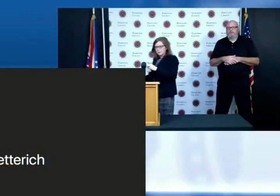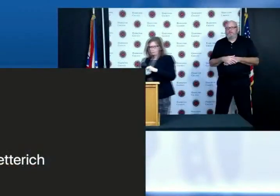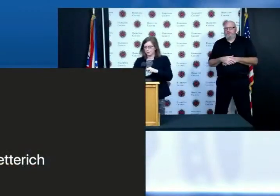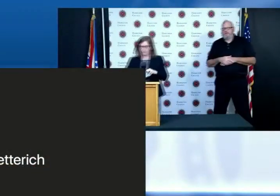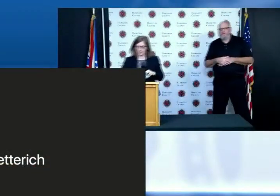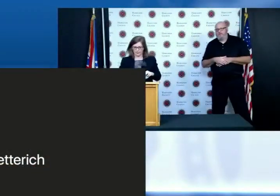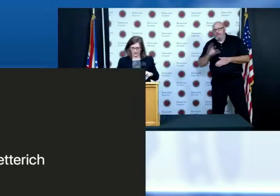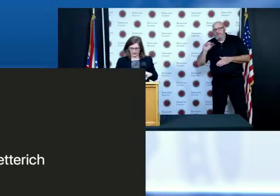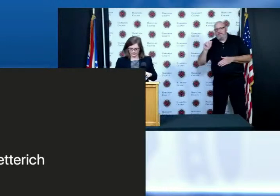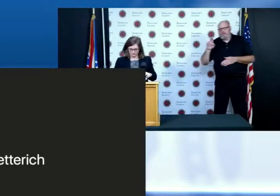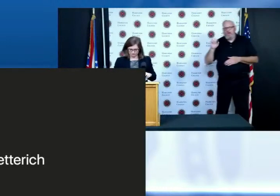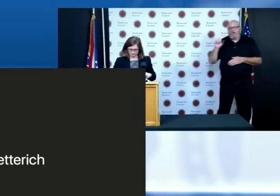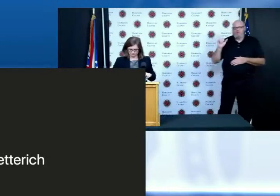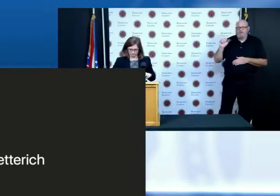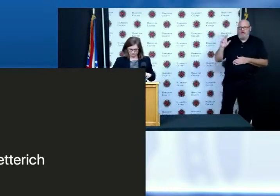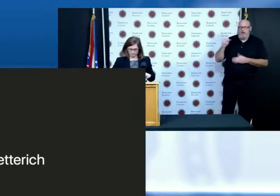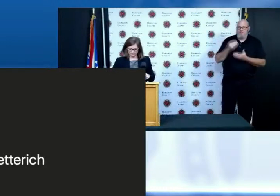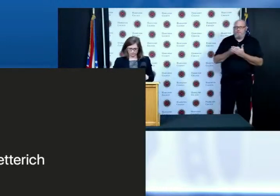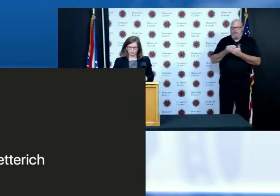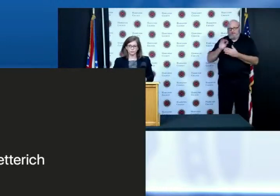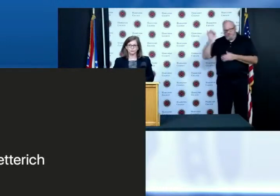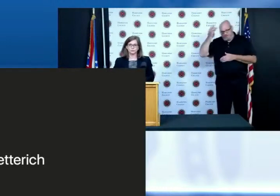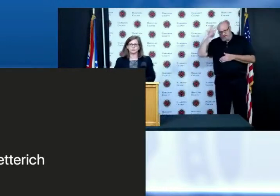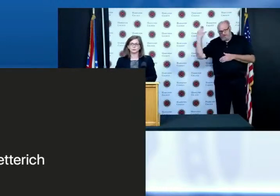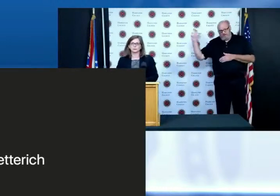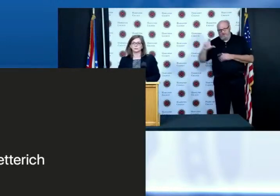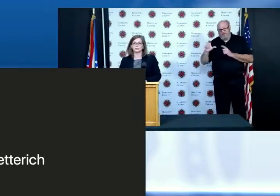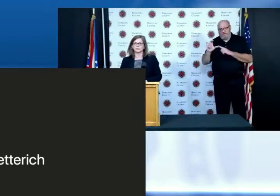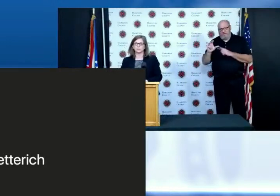there going to be new standards for that or is it kind of going to be under the